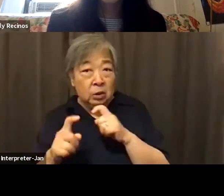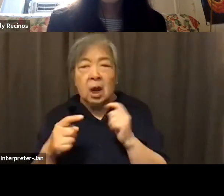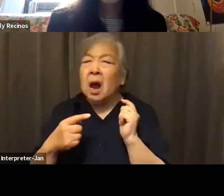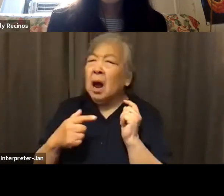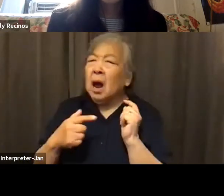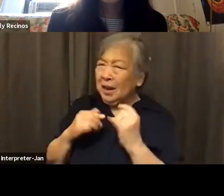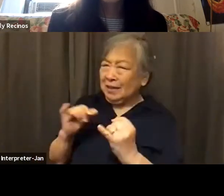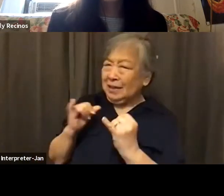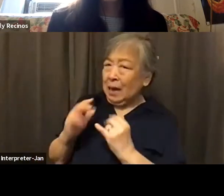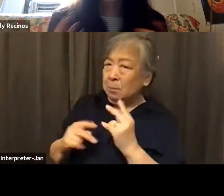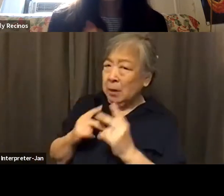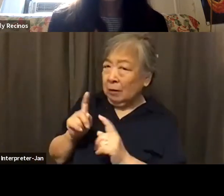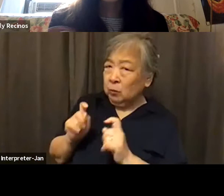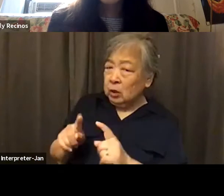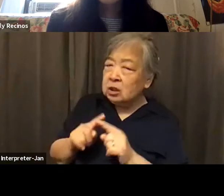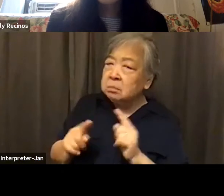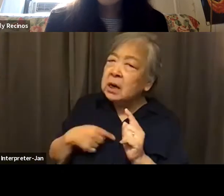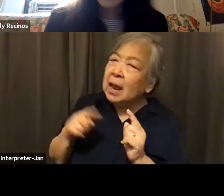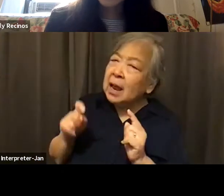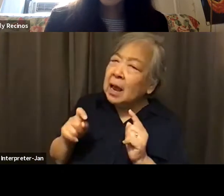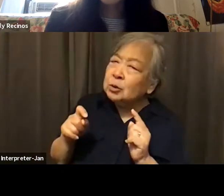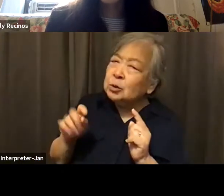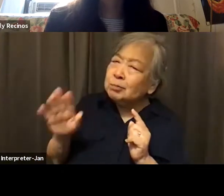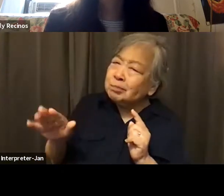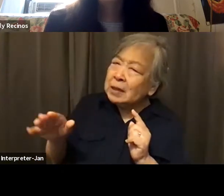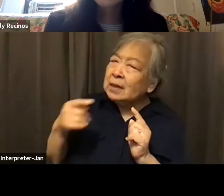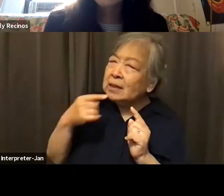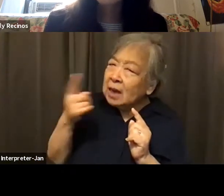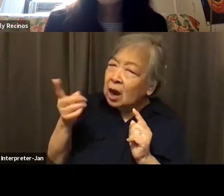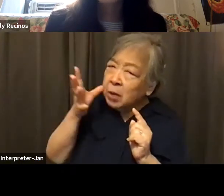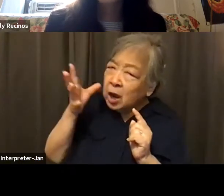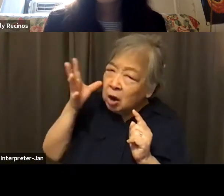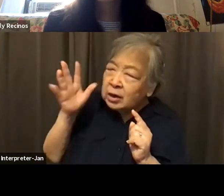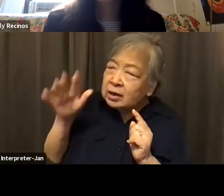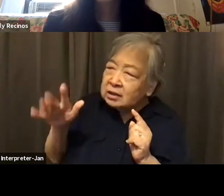to sort of guide them, as well, through the process to make them comfortable with the